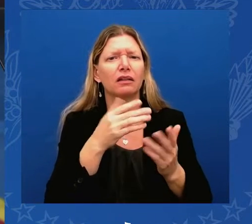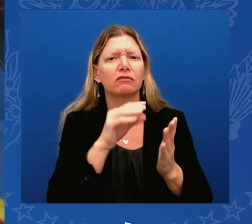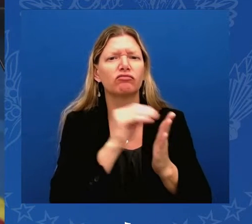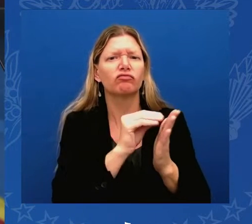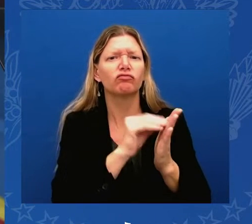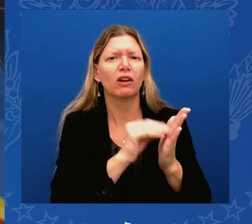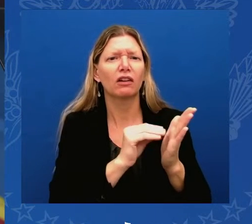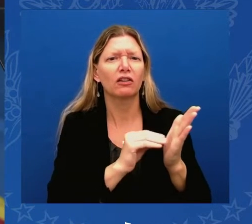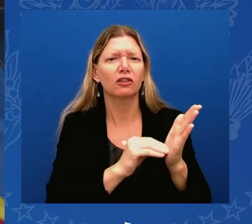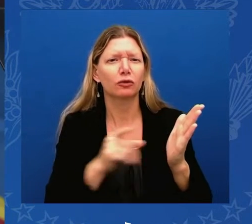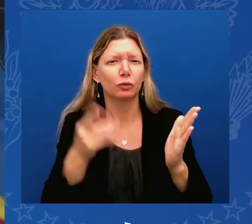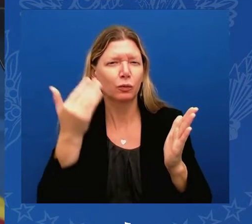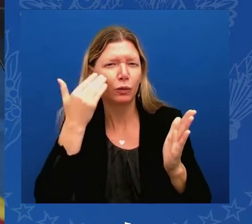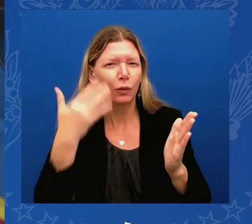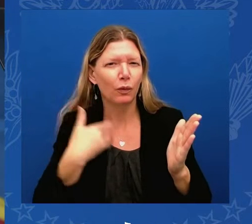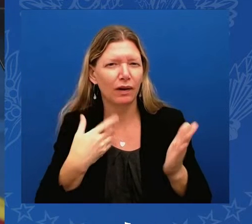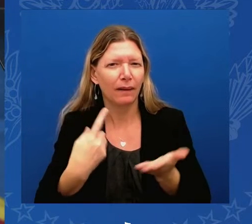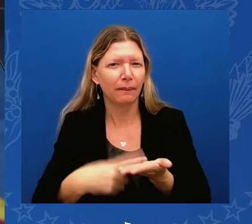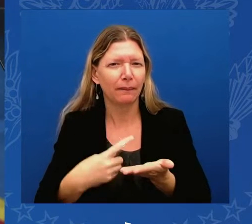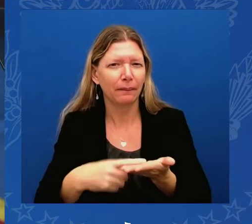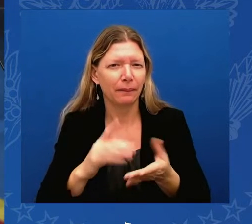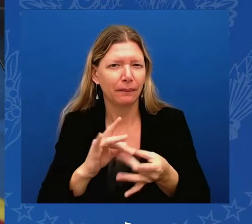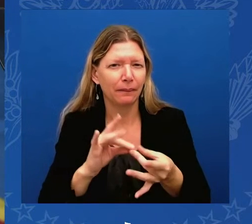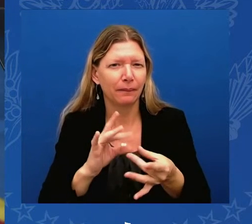Black men from this class, in this university.